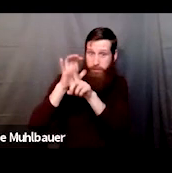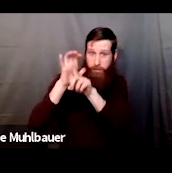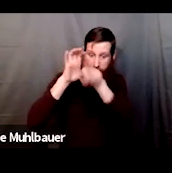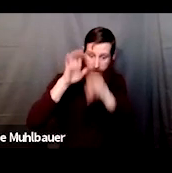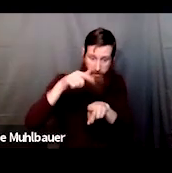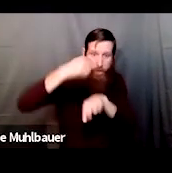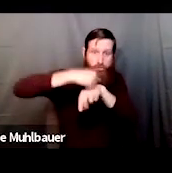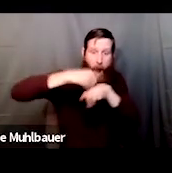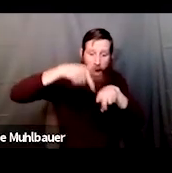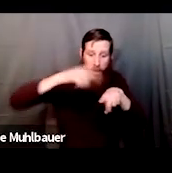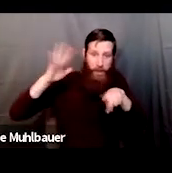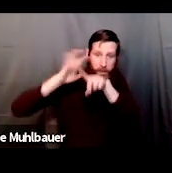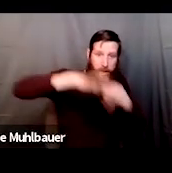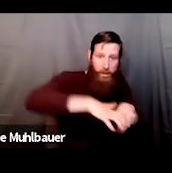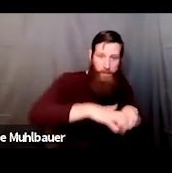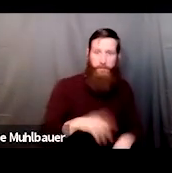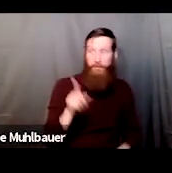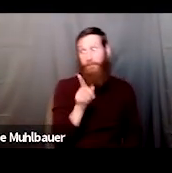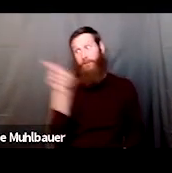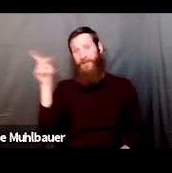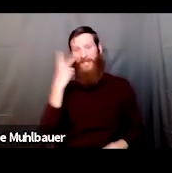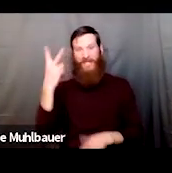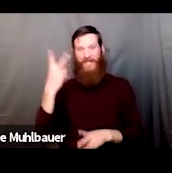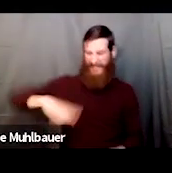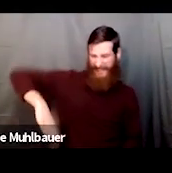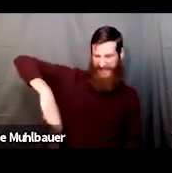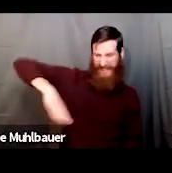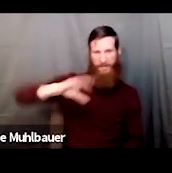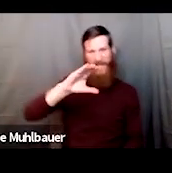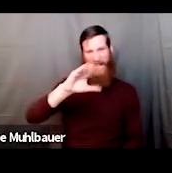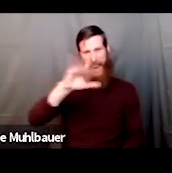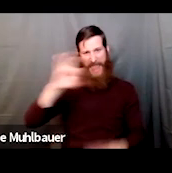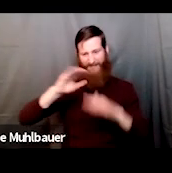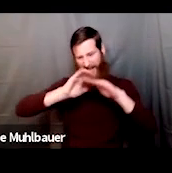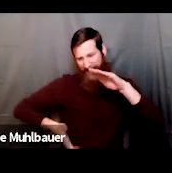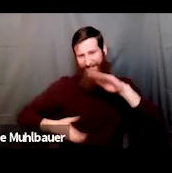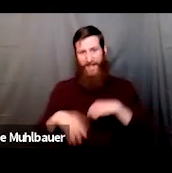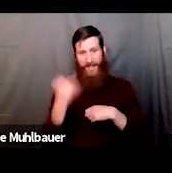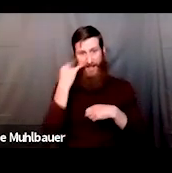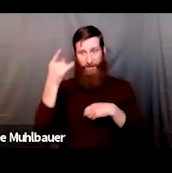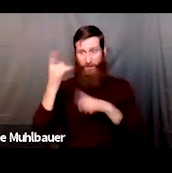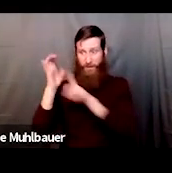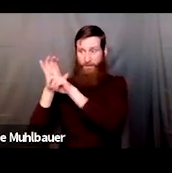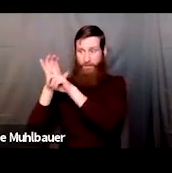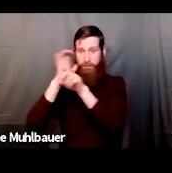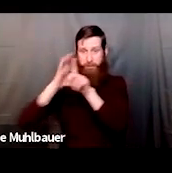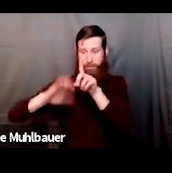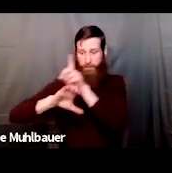Up near the top I see steep cliffs, where you night be pushed over the cliffs